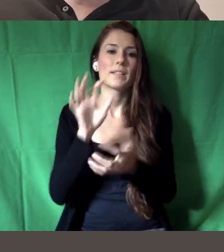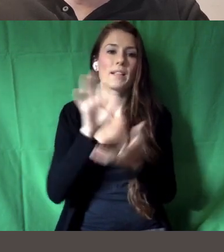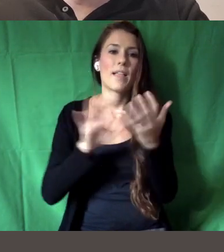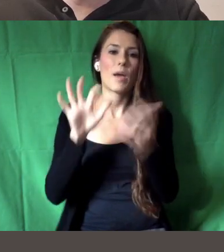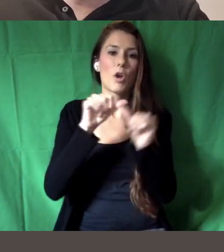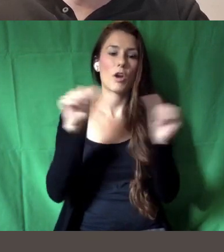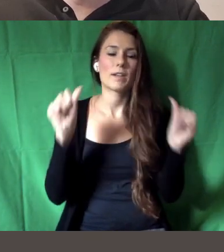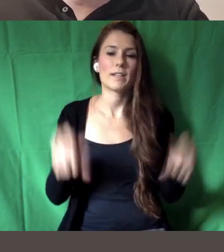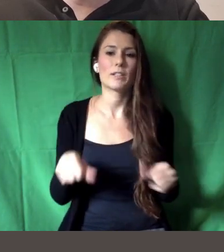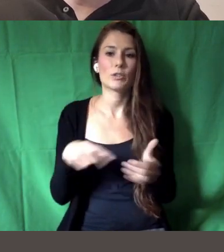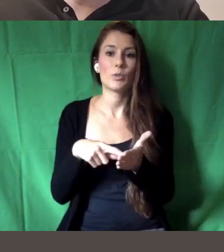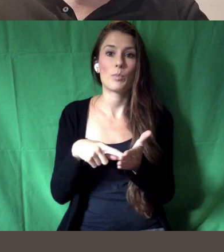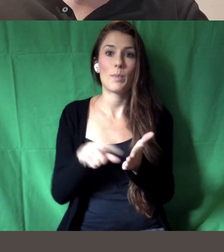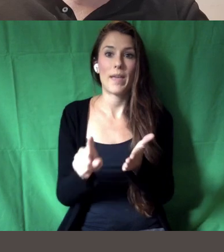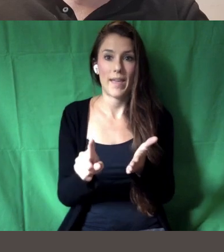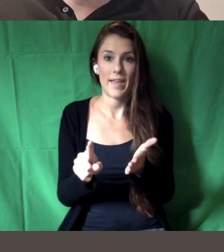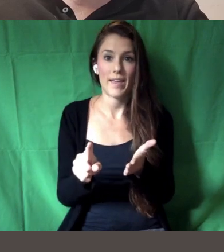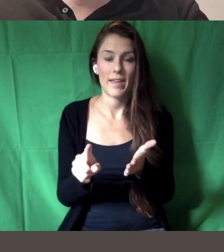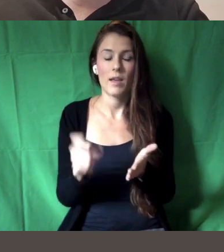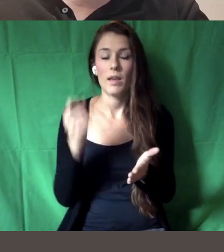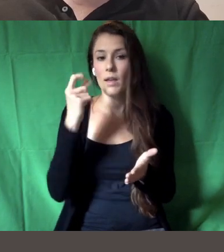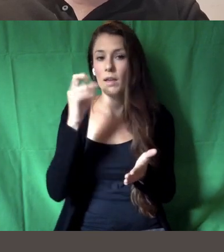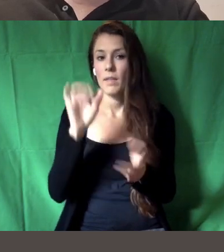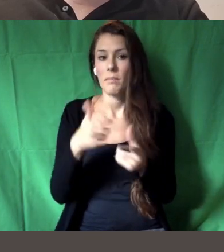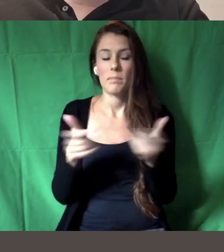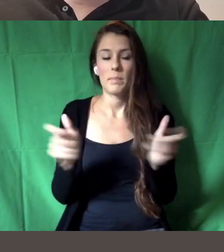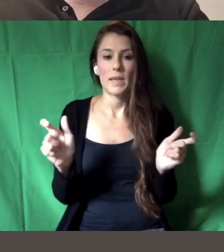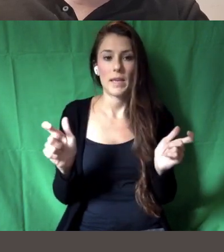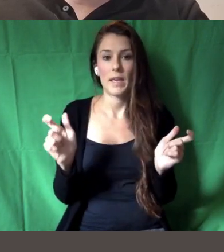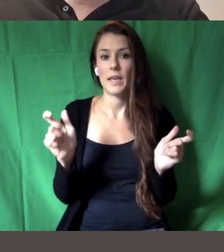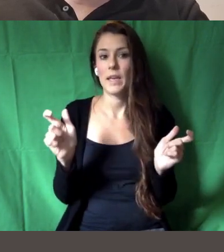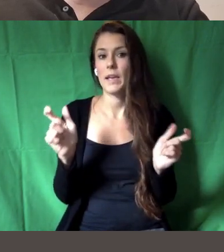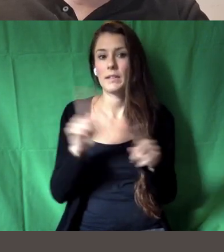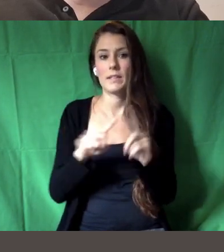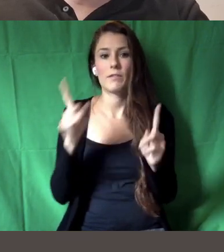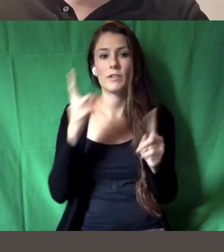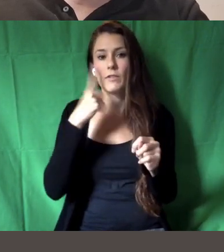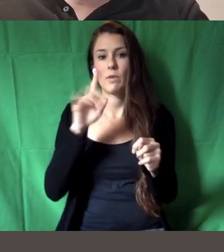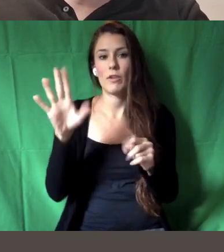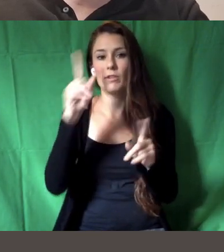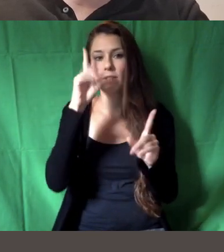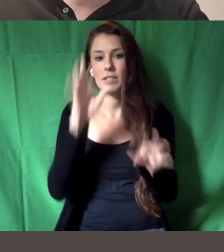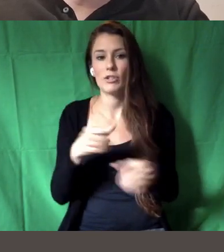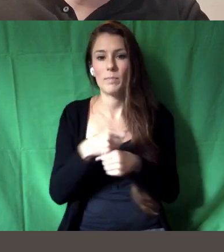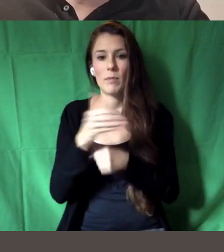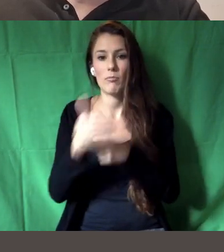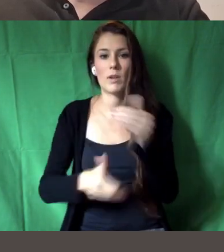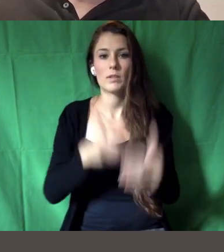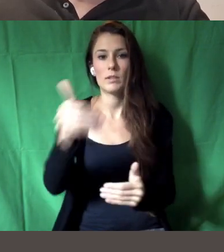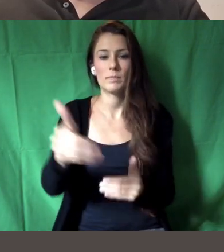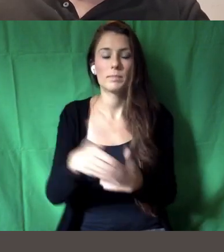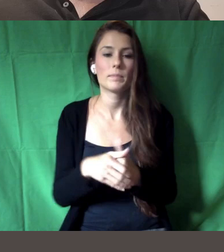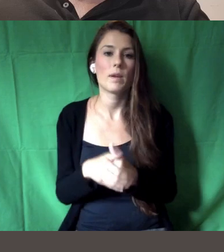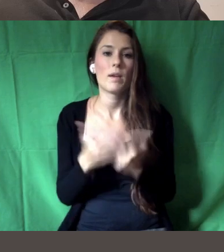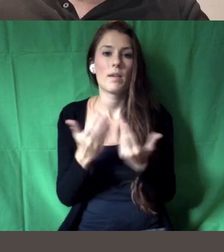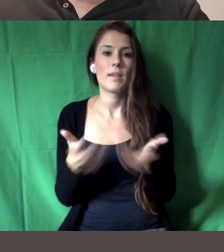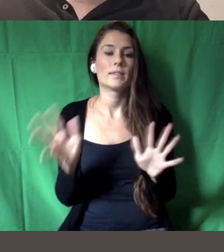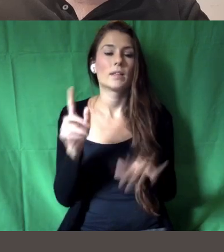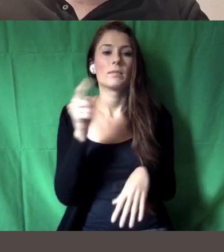resources. Believe me, it makes huge difference in the decision-making process. That's it. Here